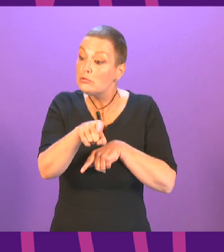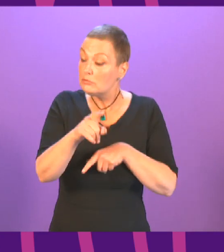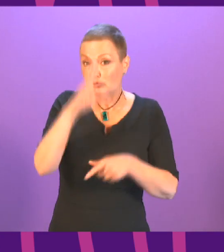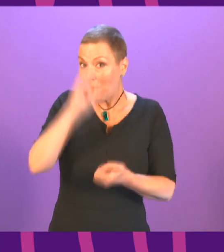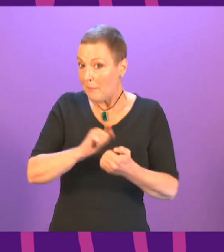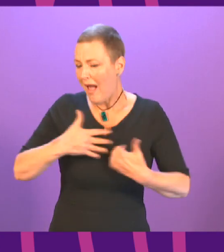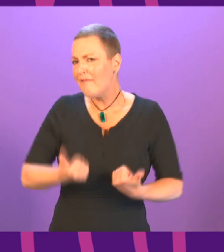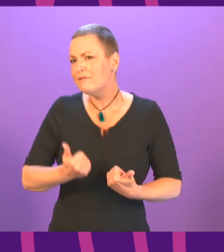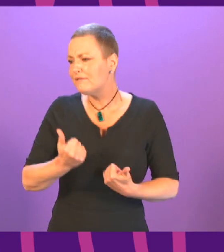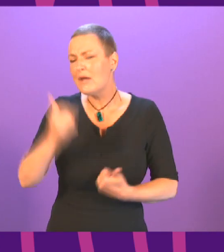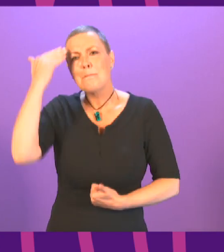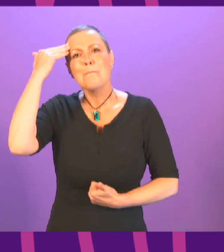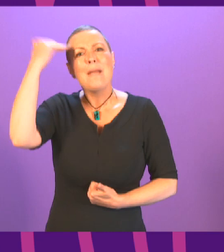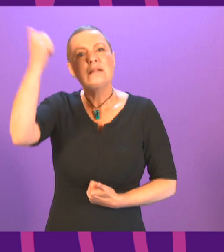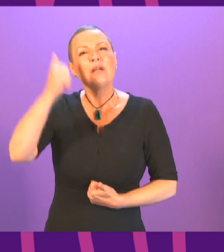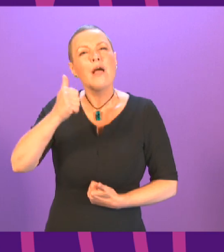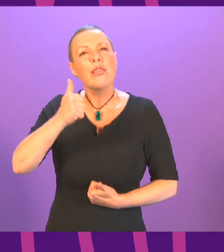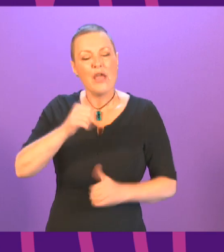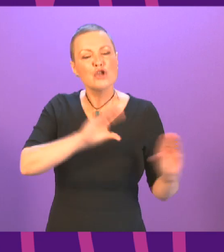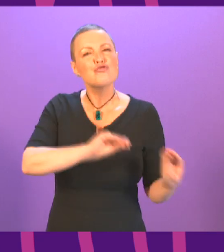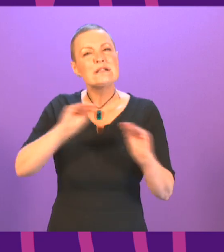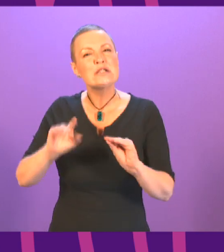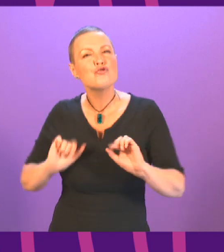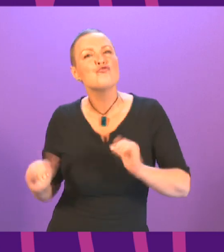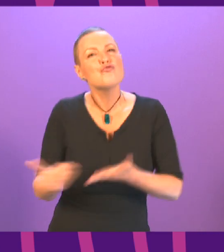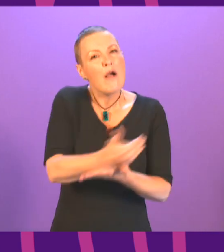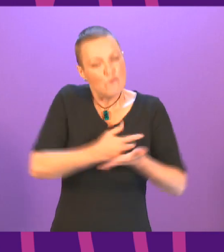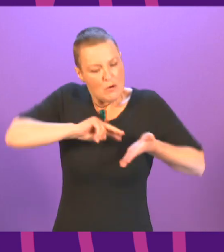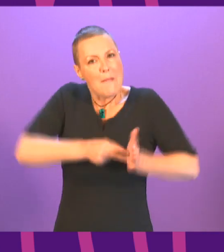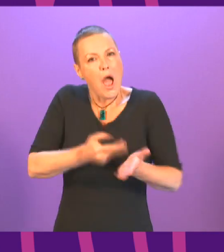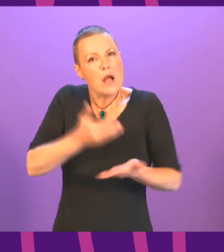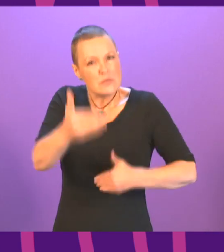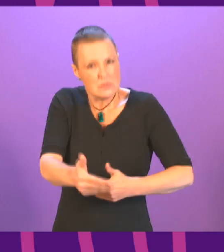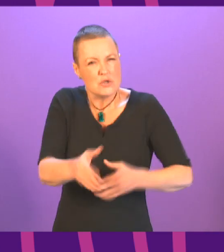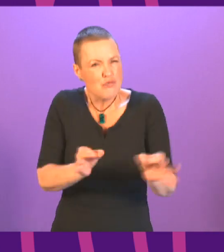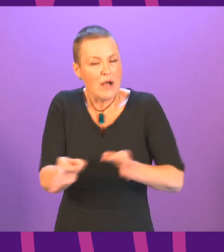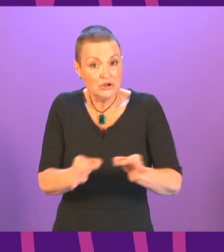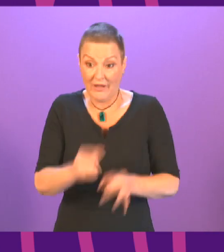In addition, we have our mental health transition and recovery plan, to recognise the mental